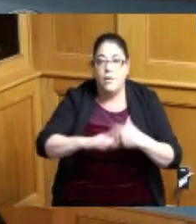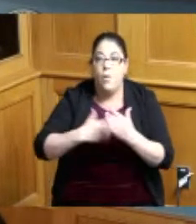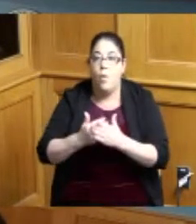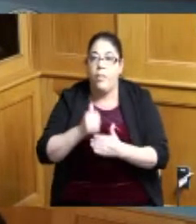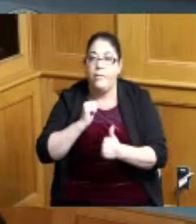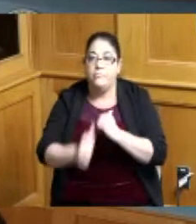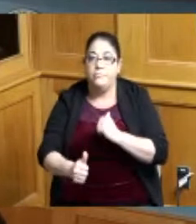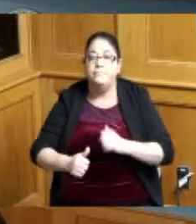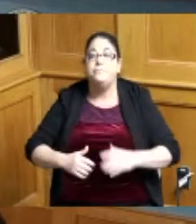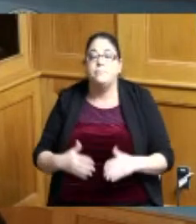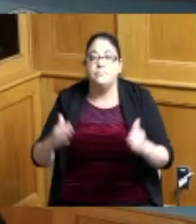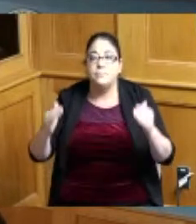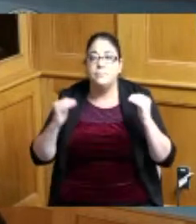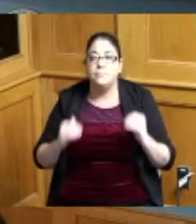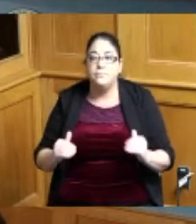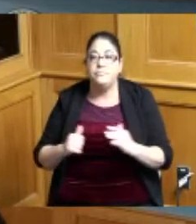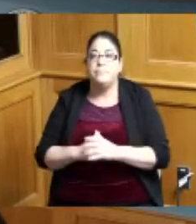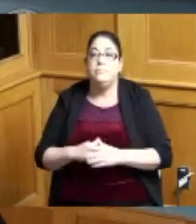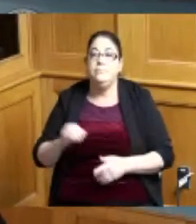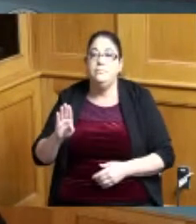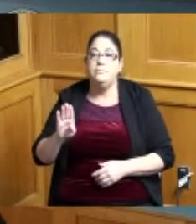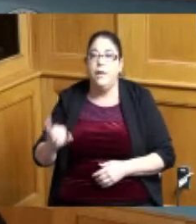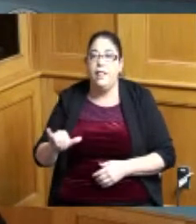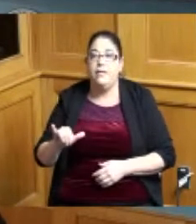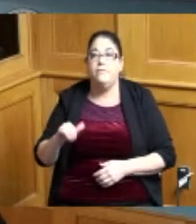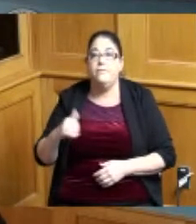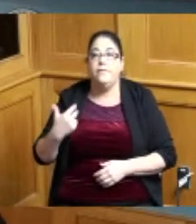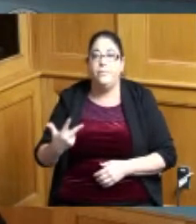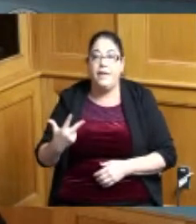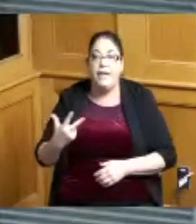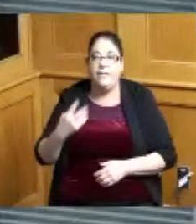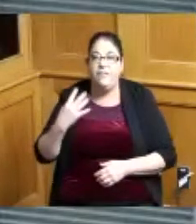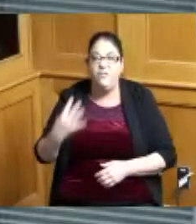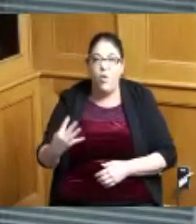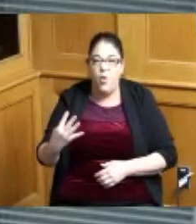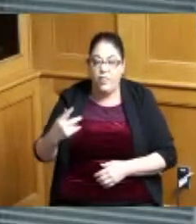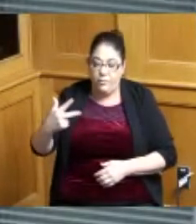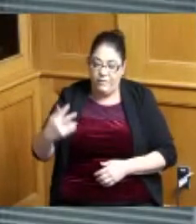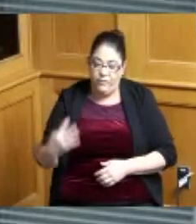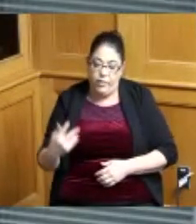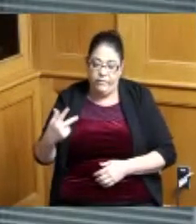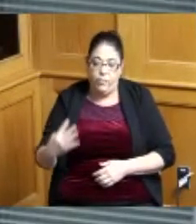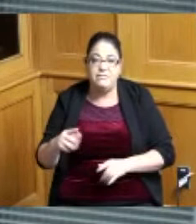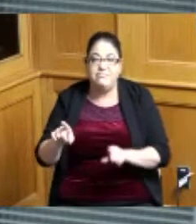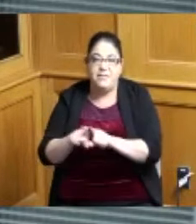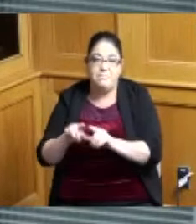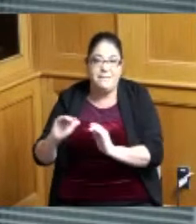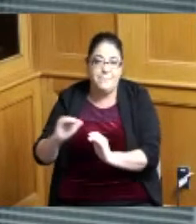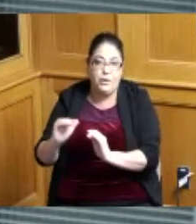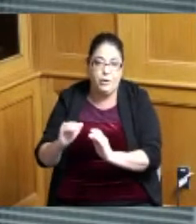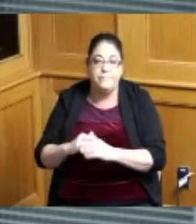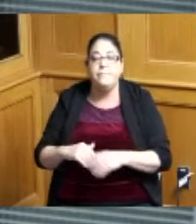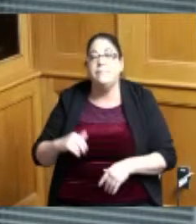thank you thank you yeah by leave three and four both similar number three is a resolution